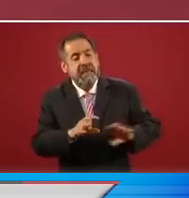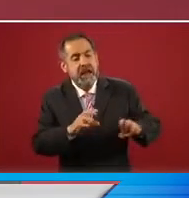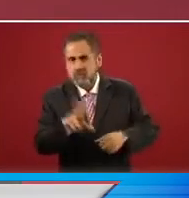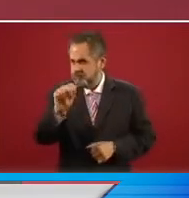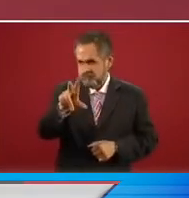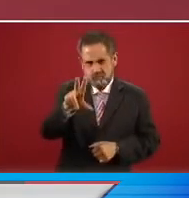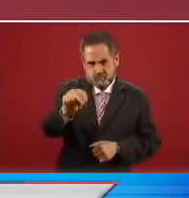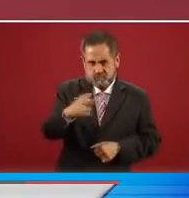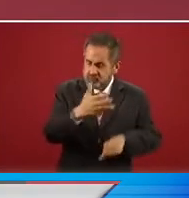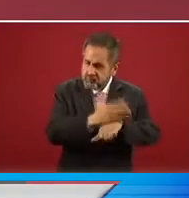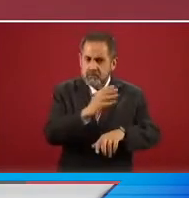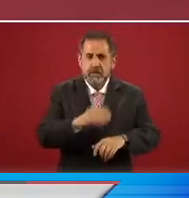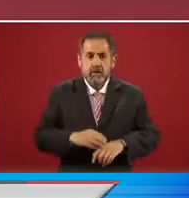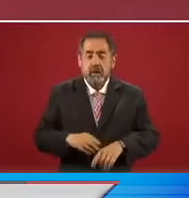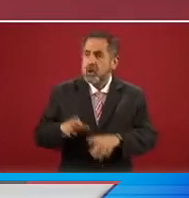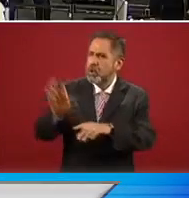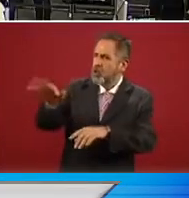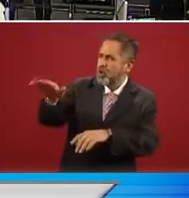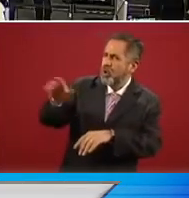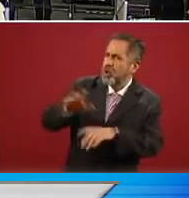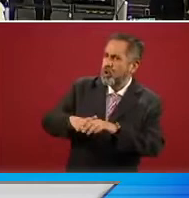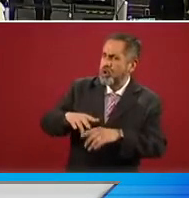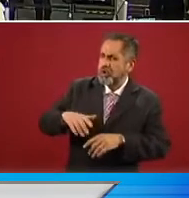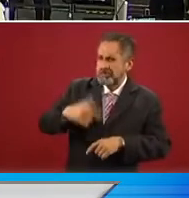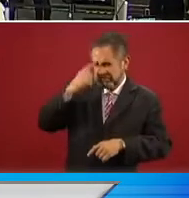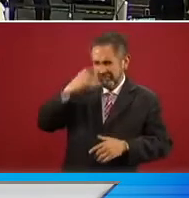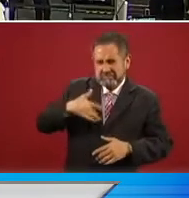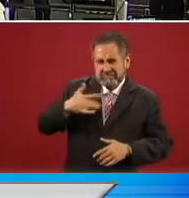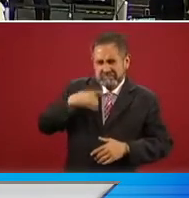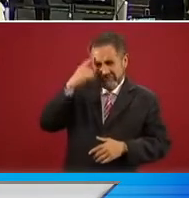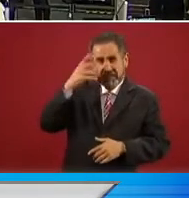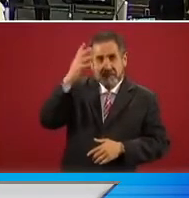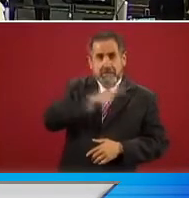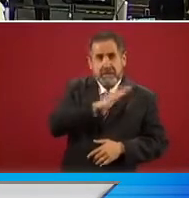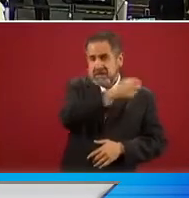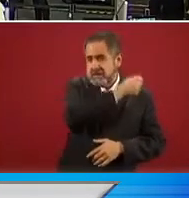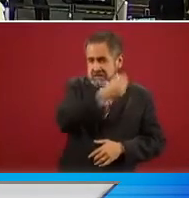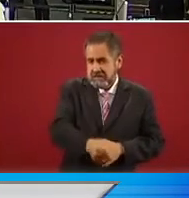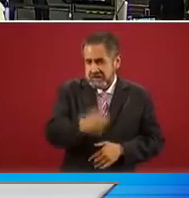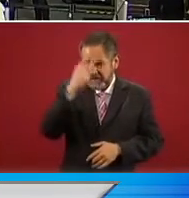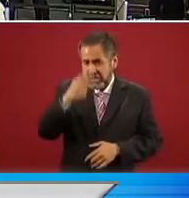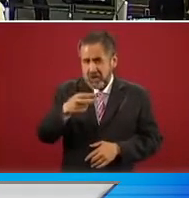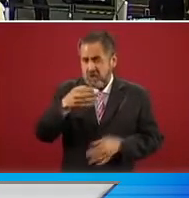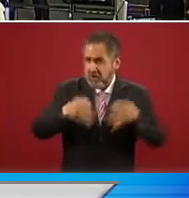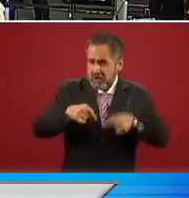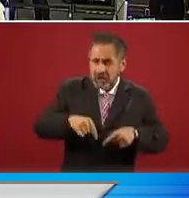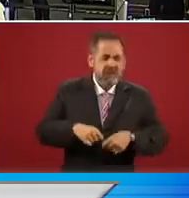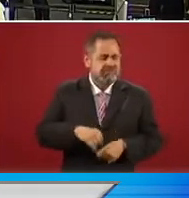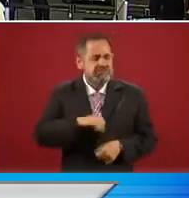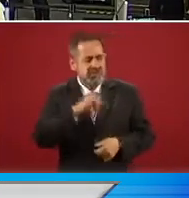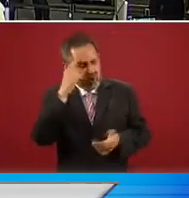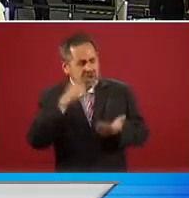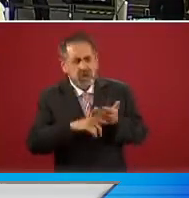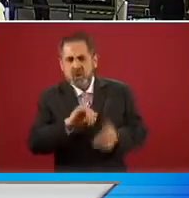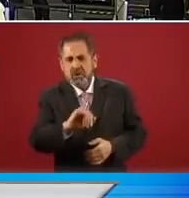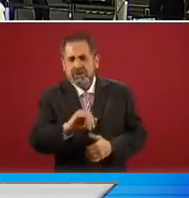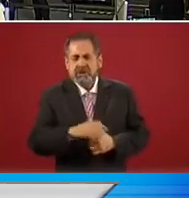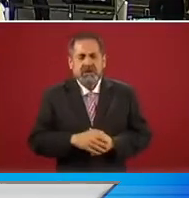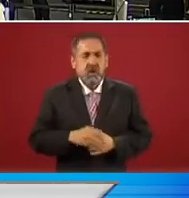this because of what happened in the case of Ingrid Escamilla It is something unacceptable that cannot be allowed and that your government will face with full force